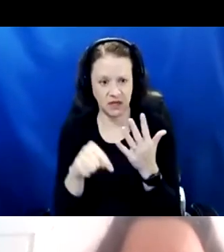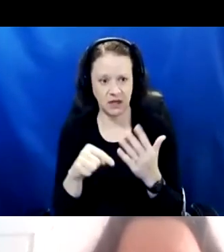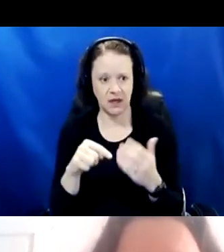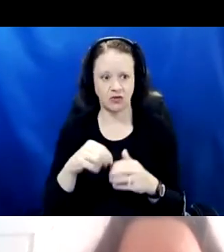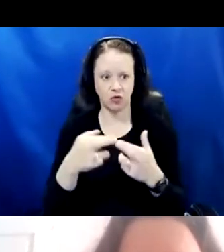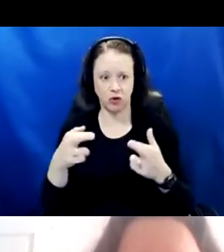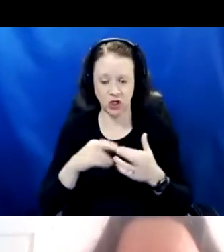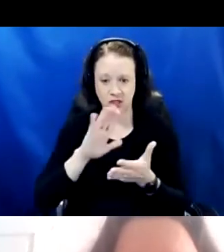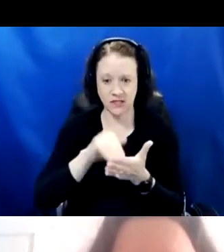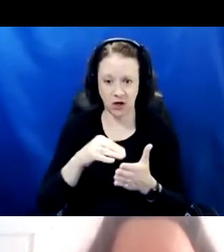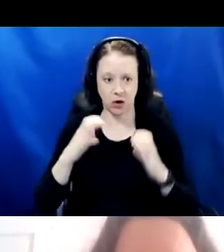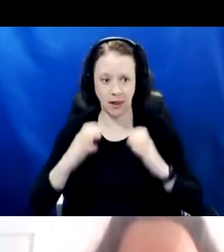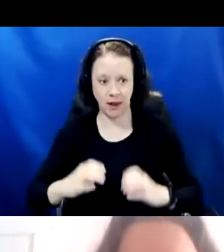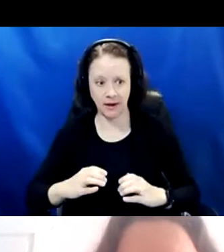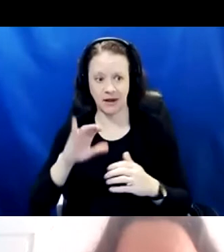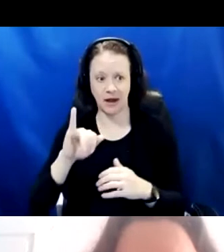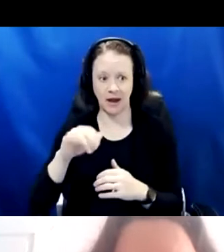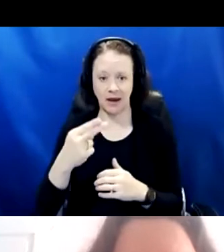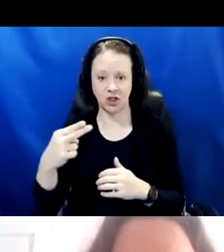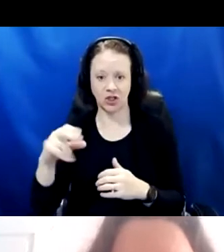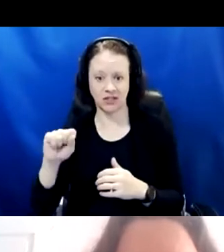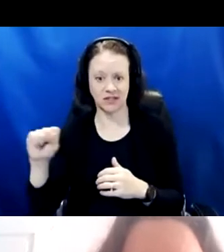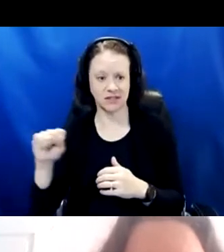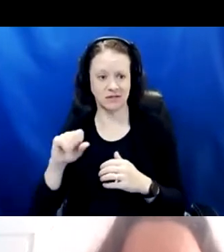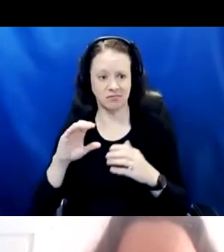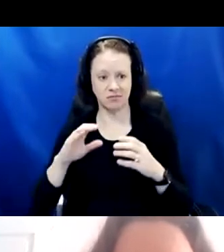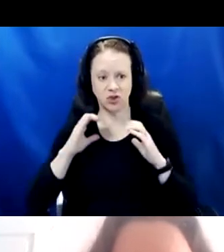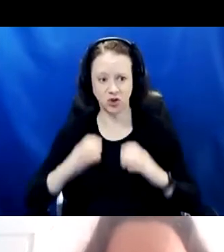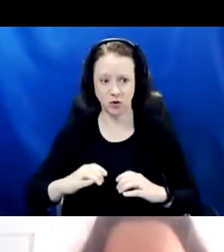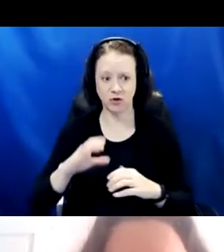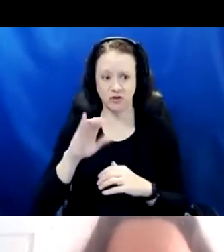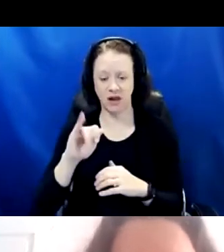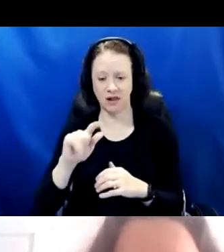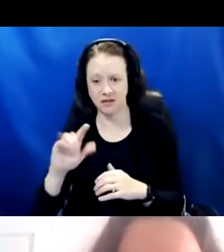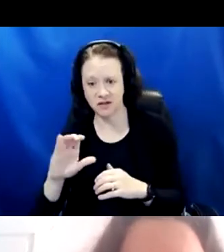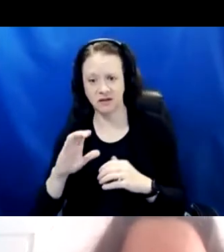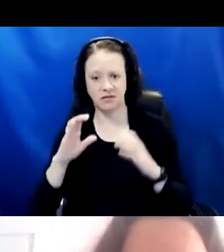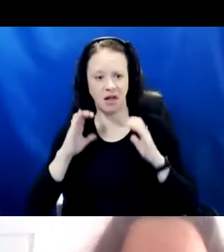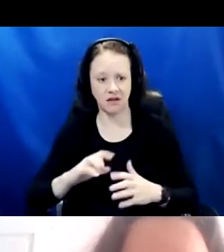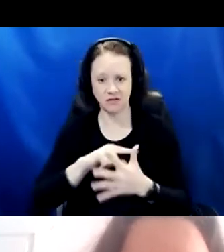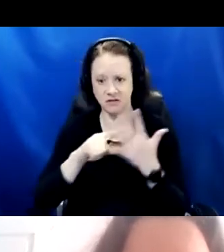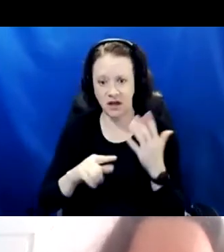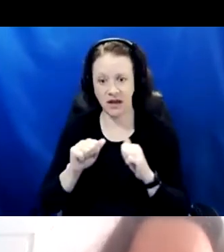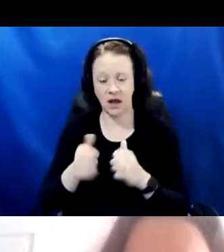independent living center clients may be receiving or may be able to request these template letters,